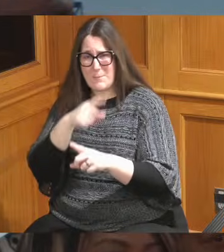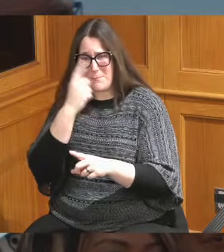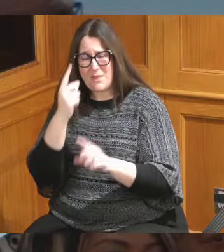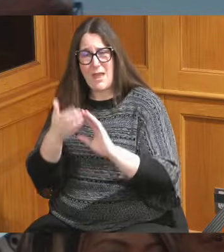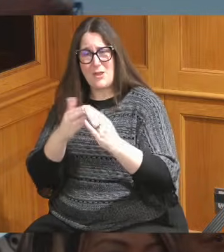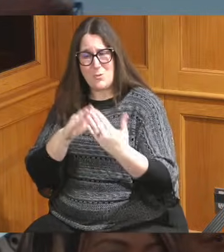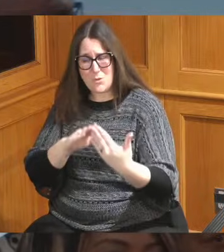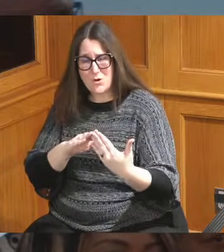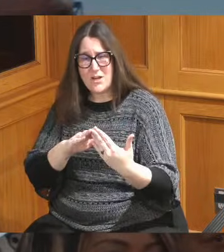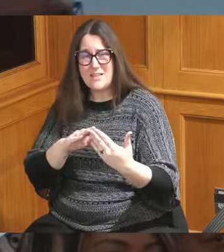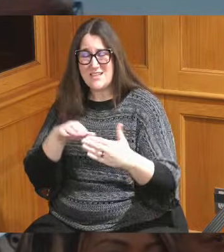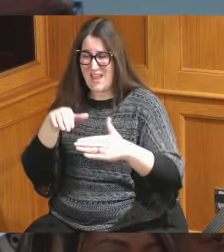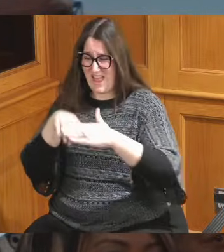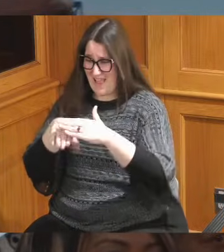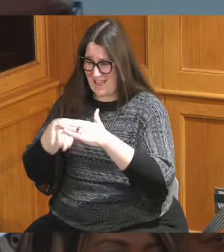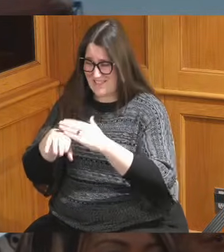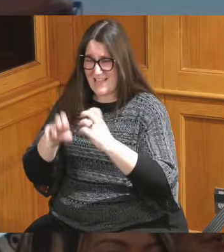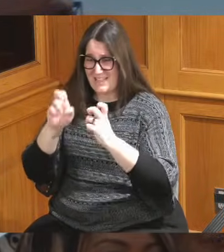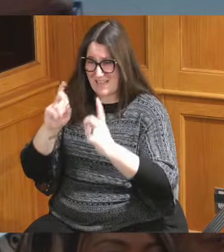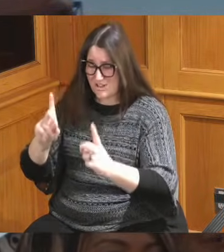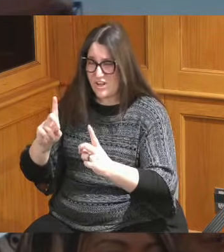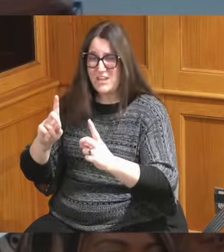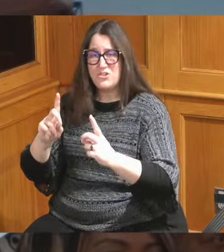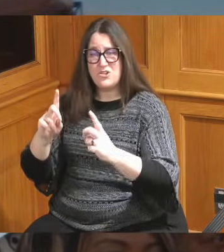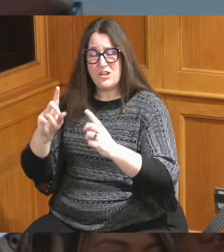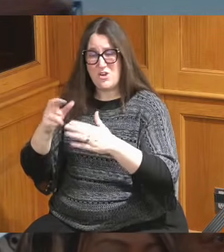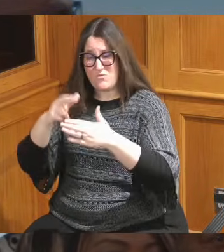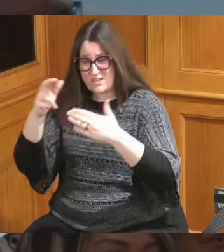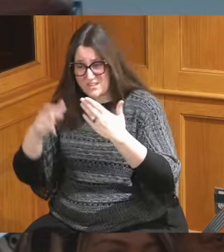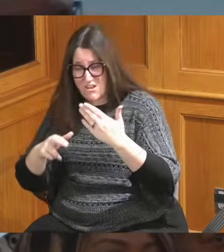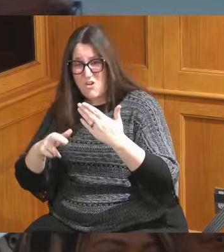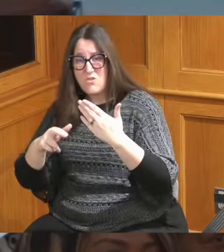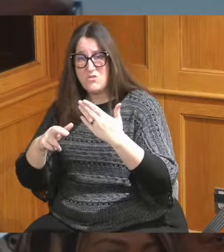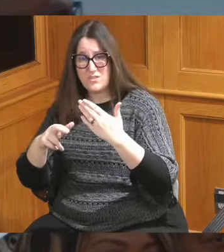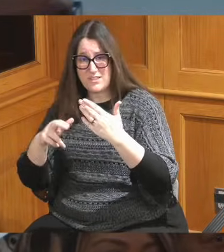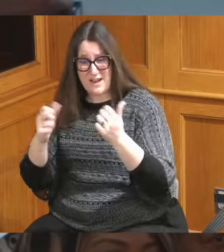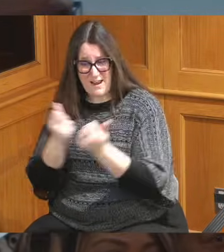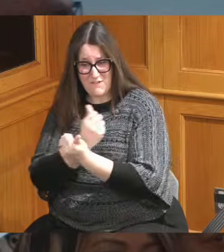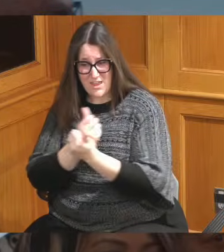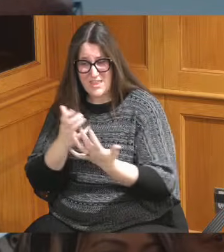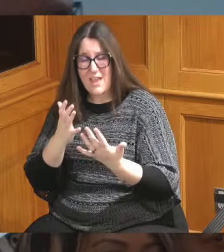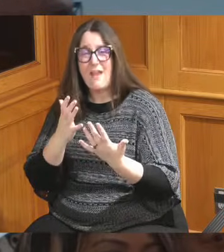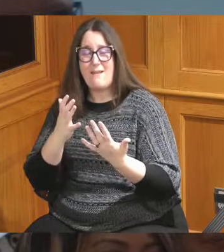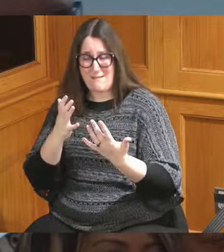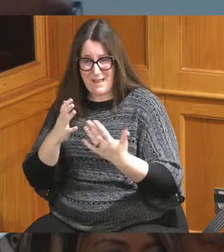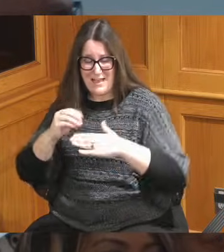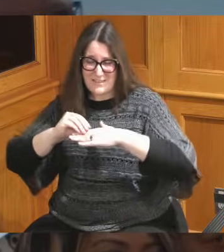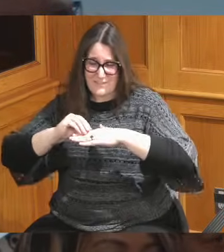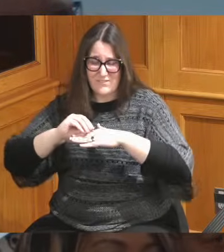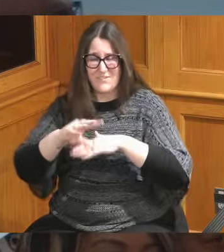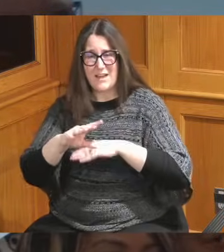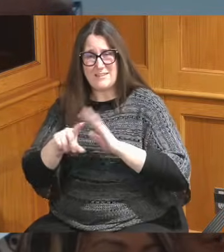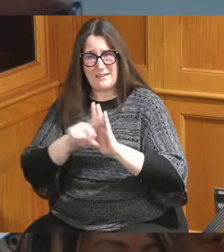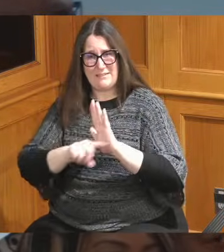and access, education, and outcomes requiring culturally responsive leadership, trusted voices,